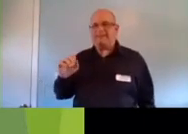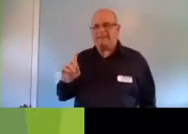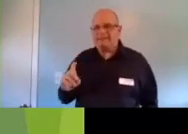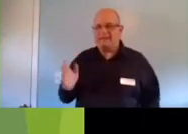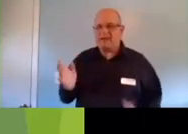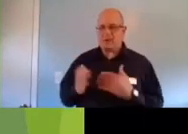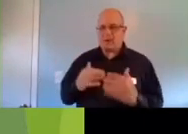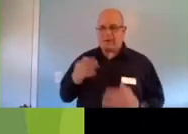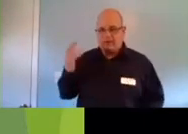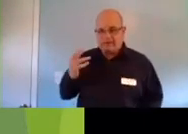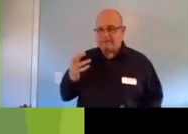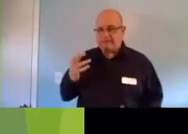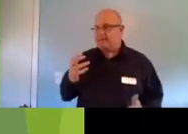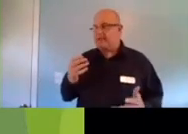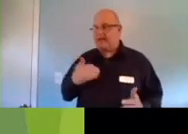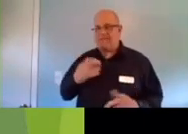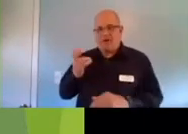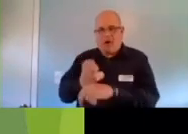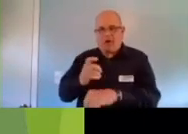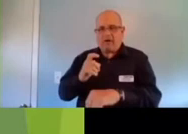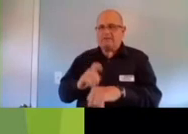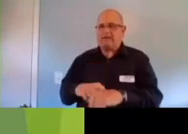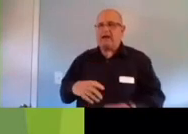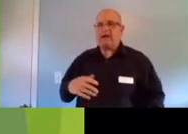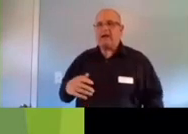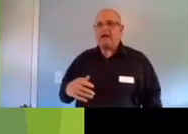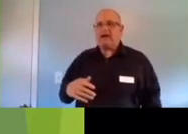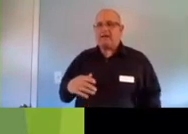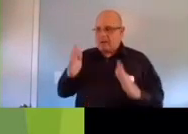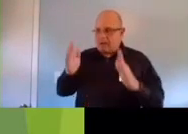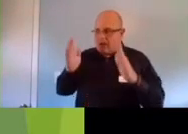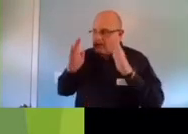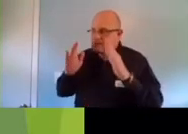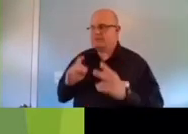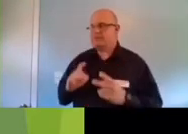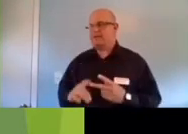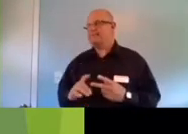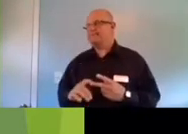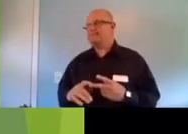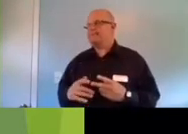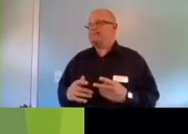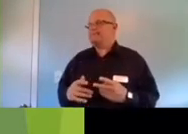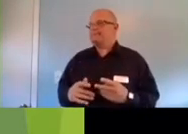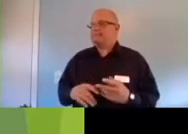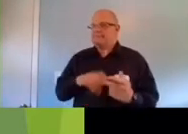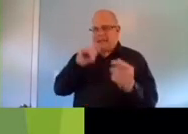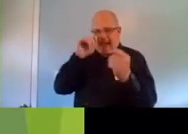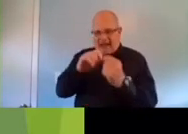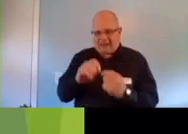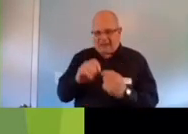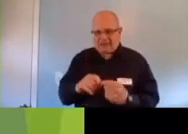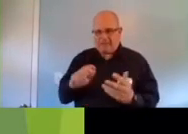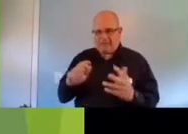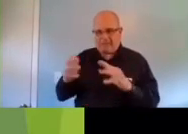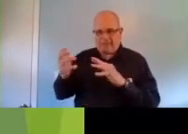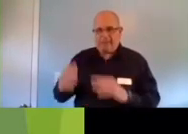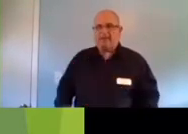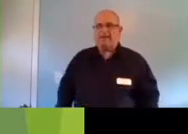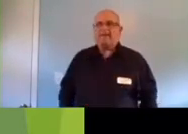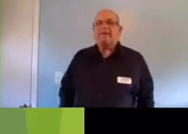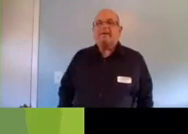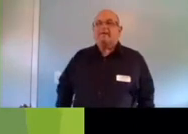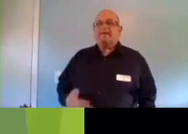Let's say you are having difficulty in concentrating or with accuracy, the best case scenario is